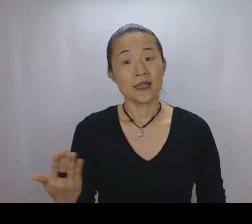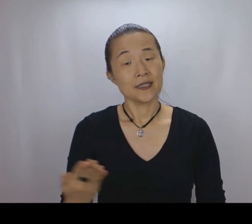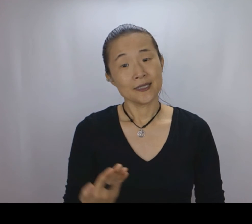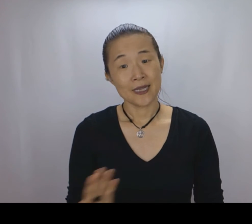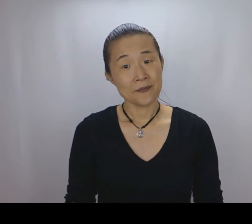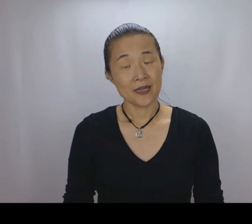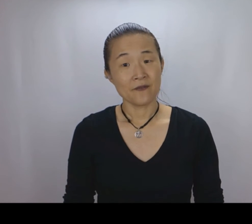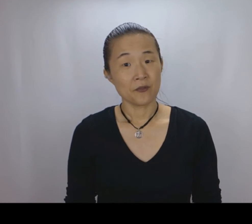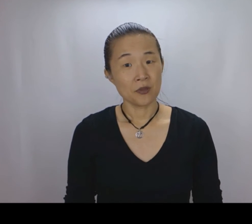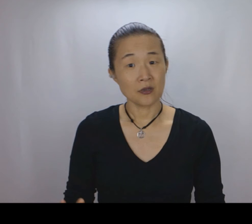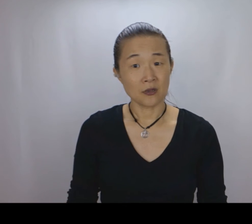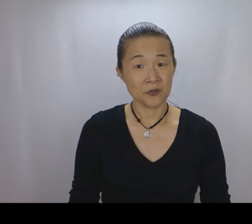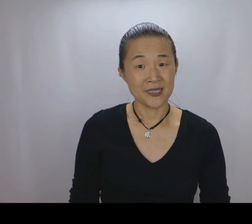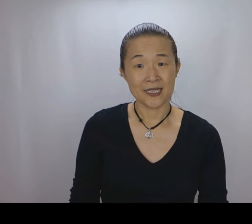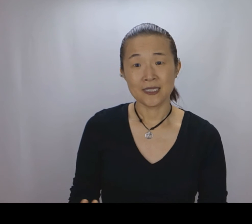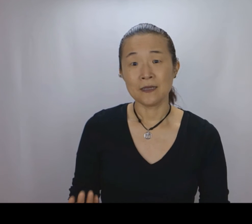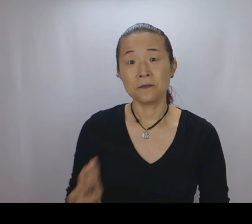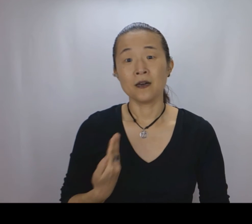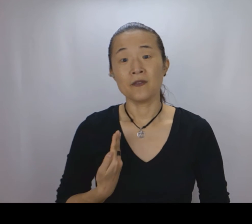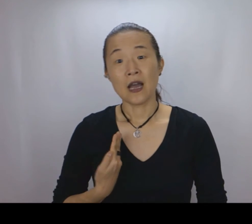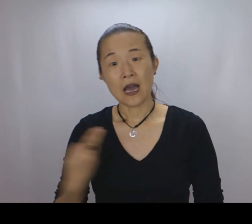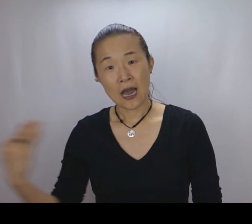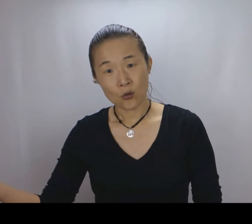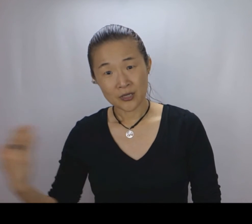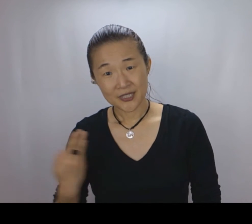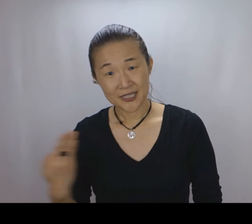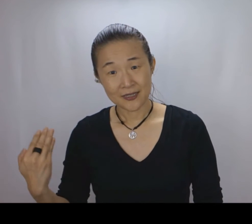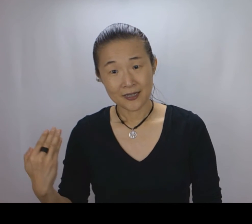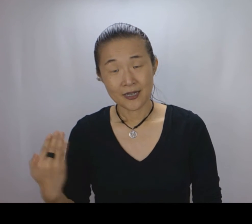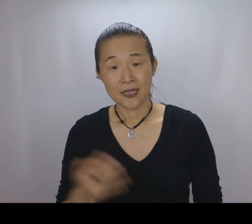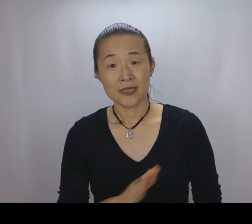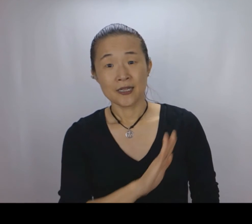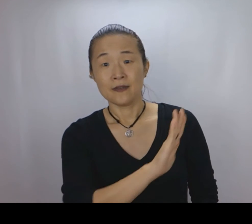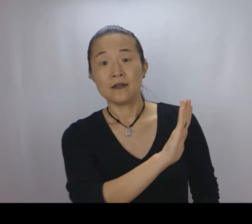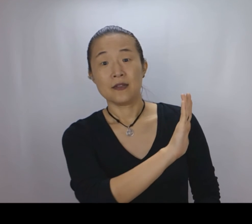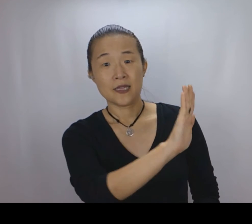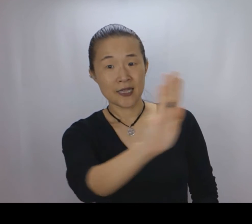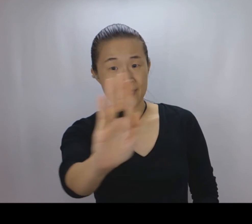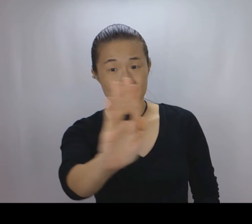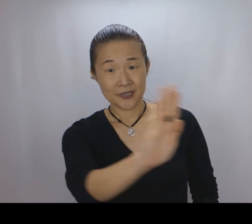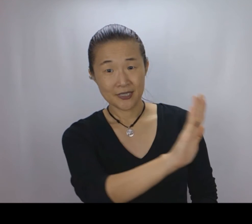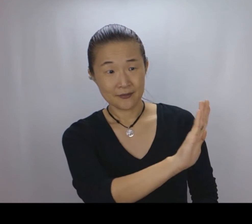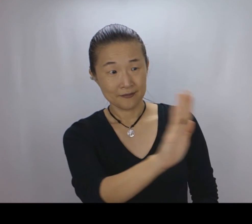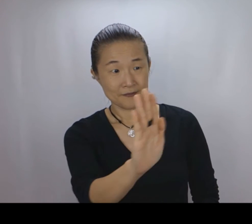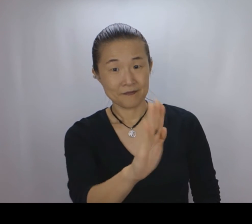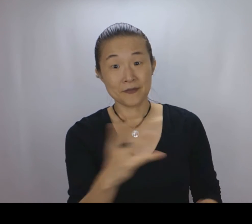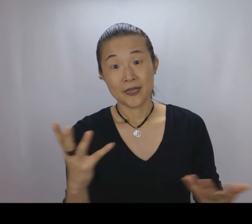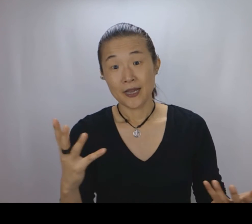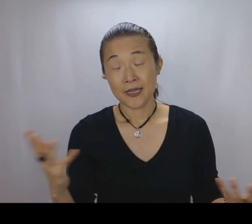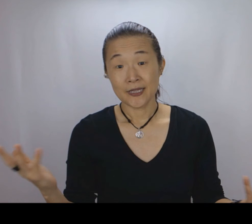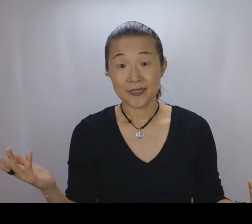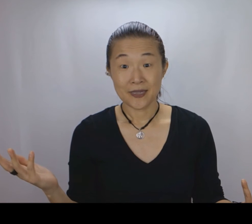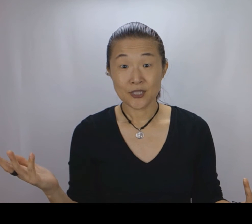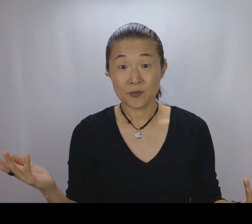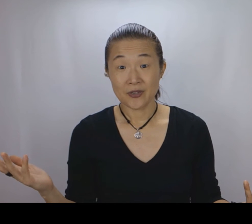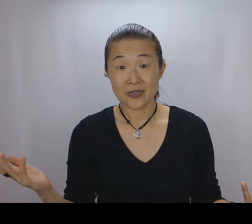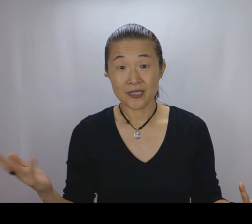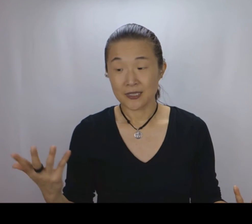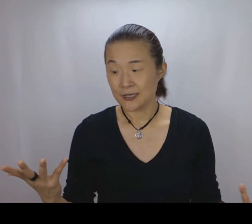and the same thing for plural possessive of ours and then theirs. And that's that your pronouns.